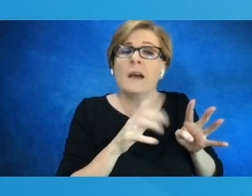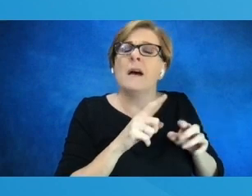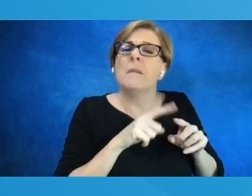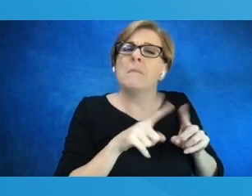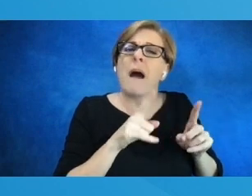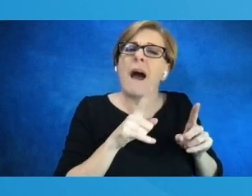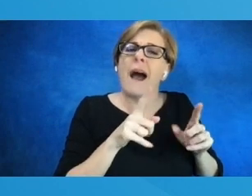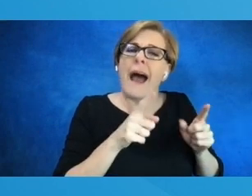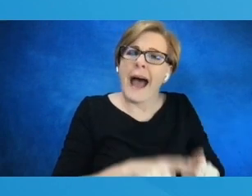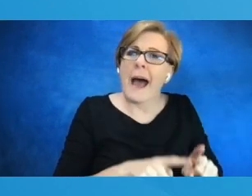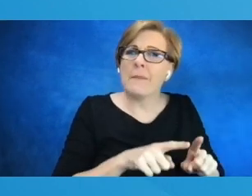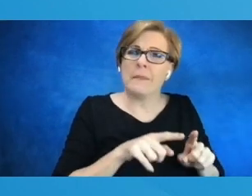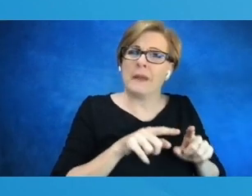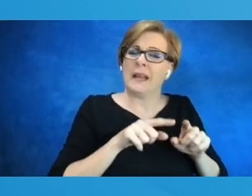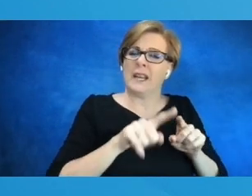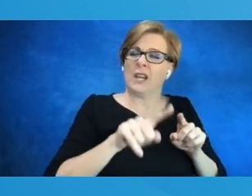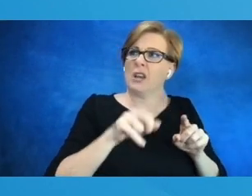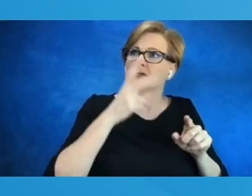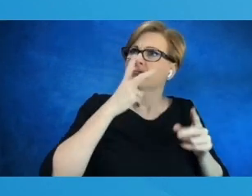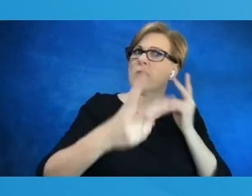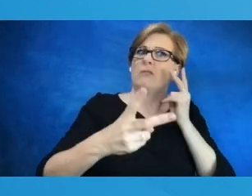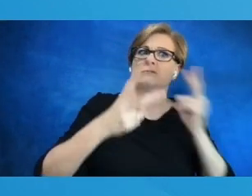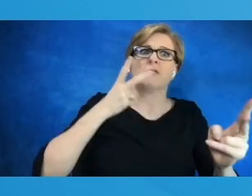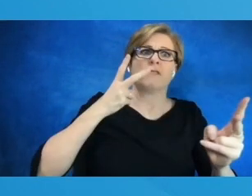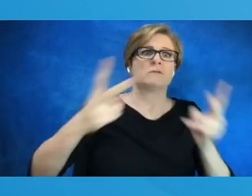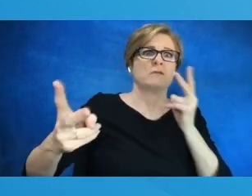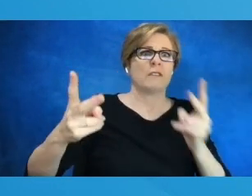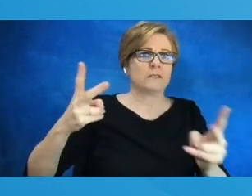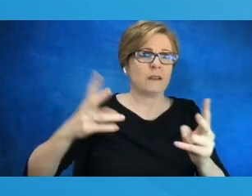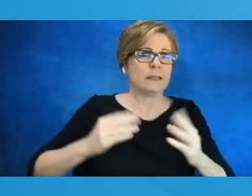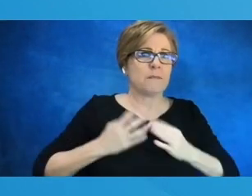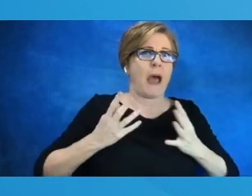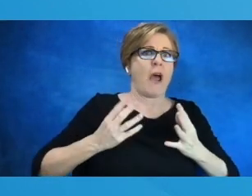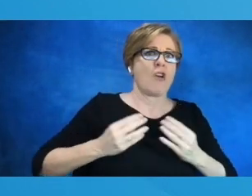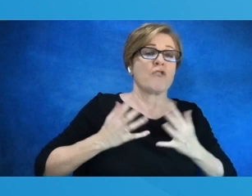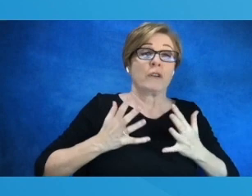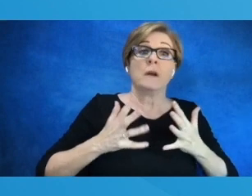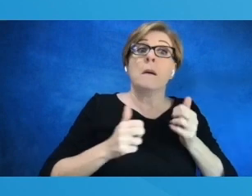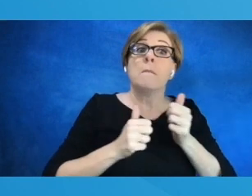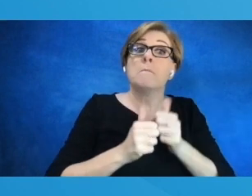And one of the things he most immediately saw around him were the papers that are used